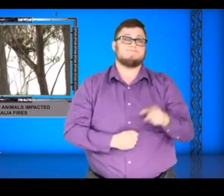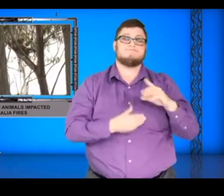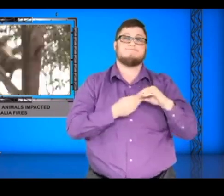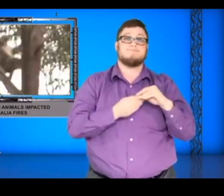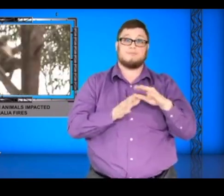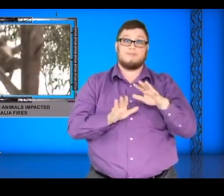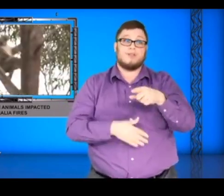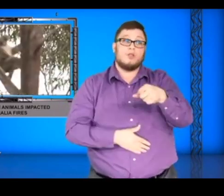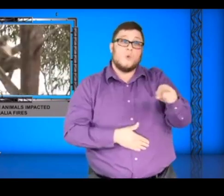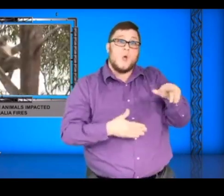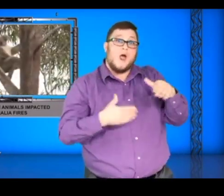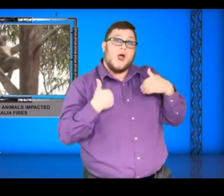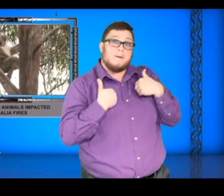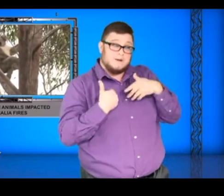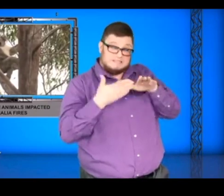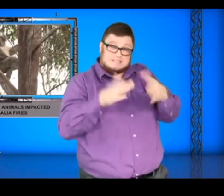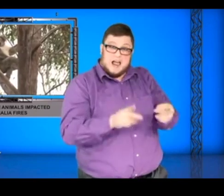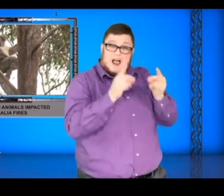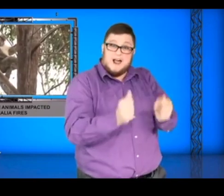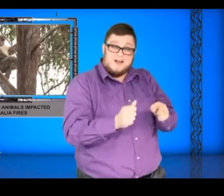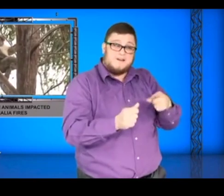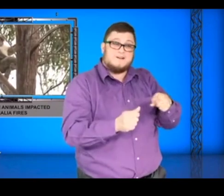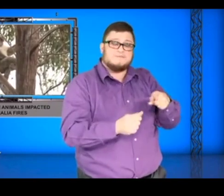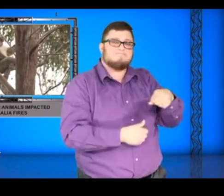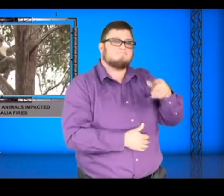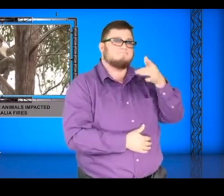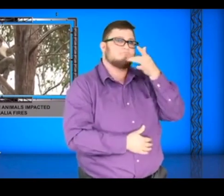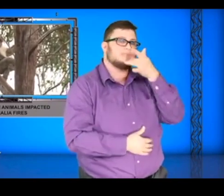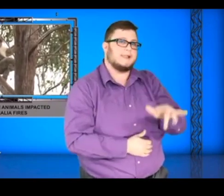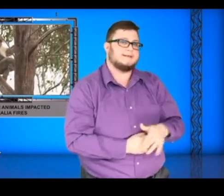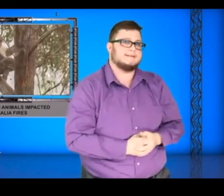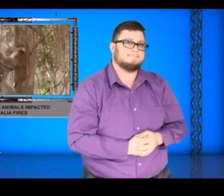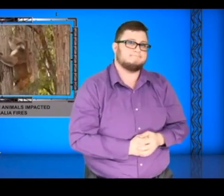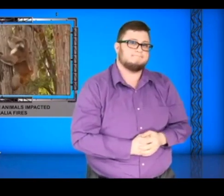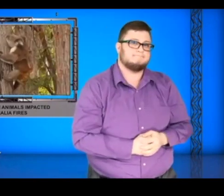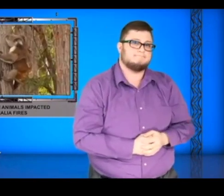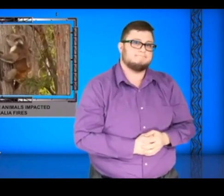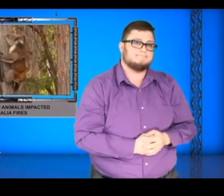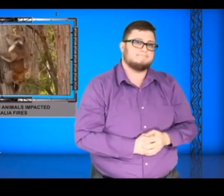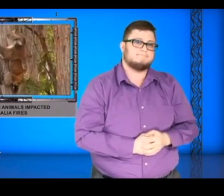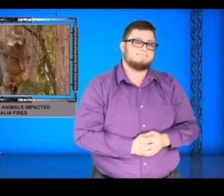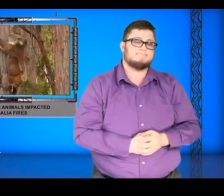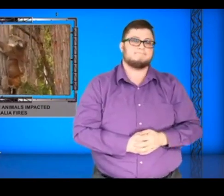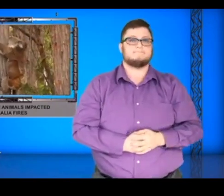They say, in a way, maybe the animals that died quickly are the lucky ones.